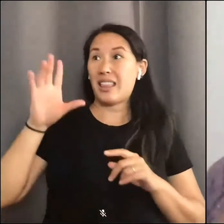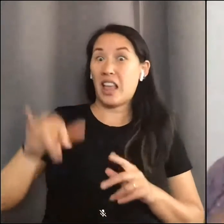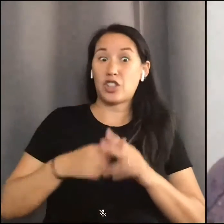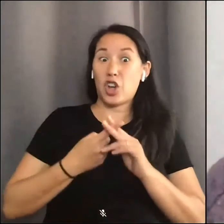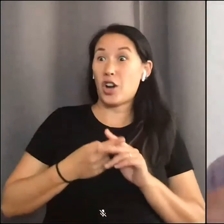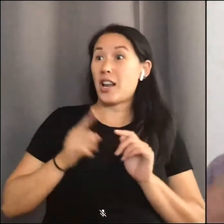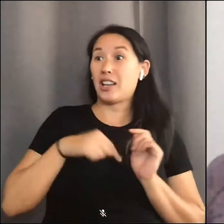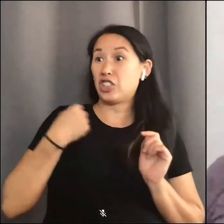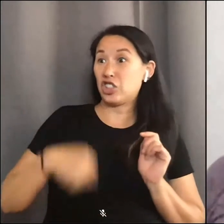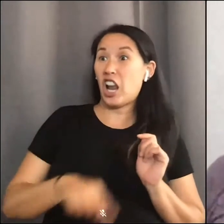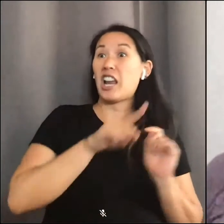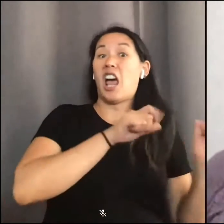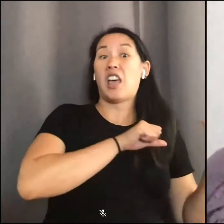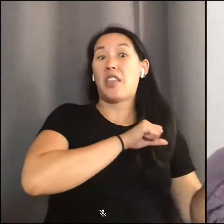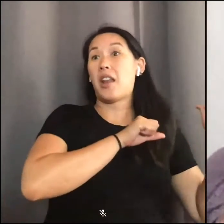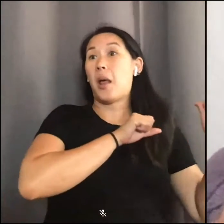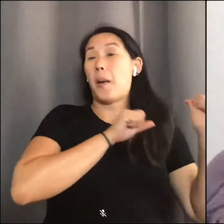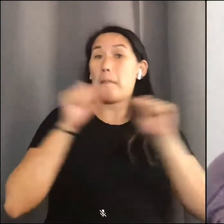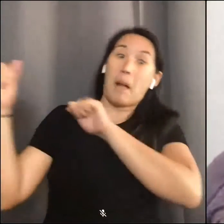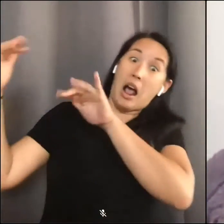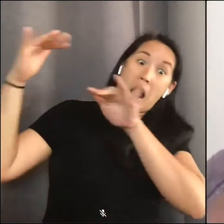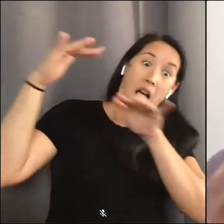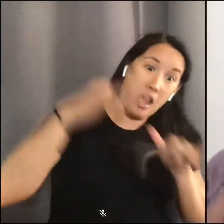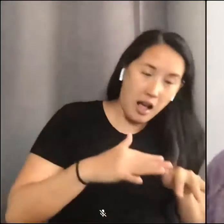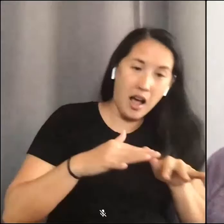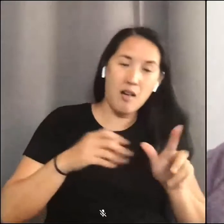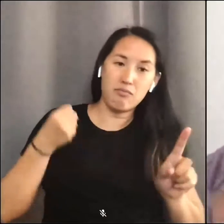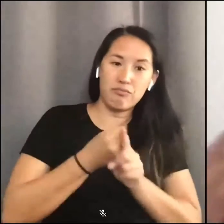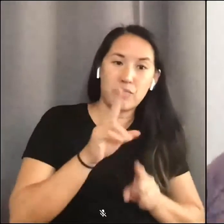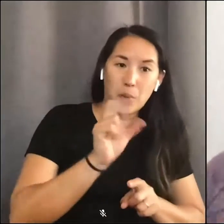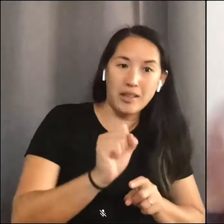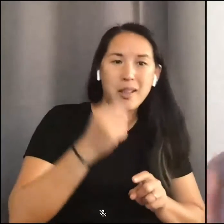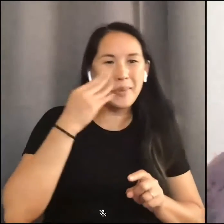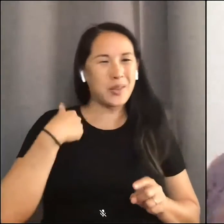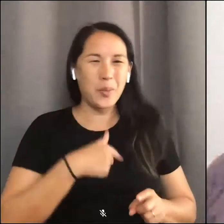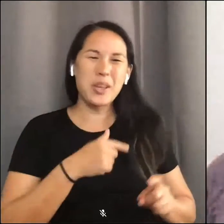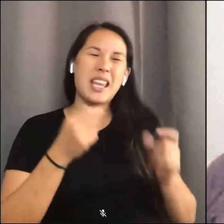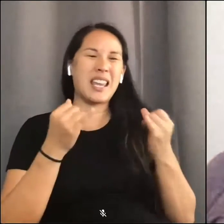when it hit in the united states because the individualistic and all the other things that are